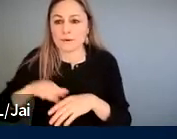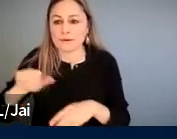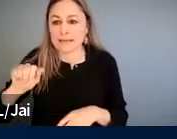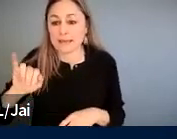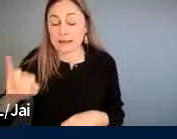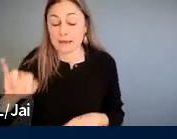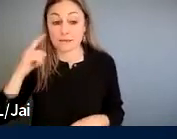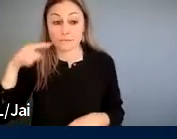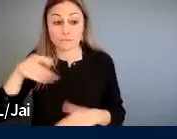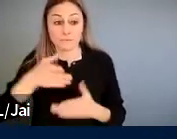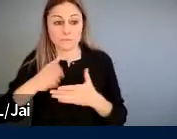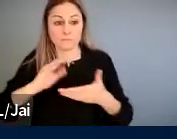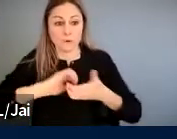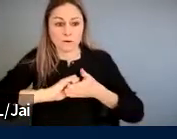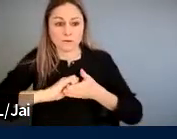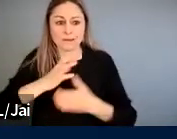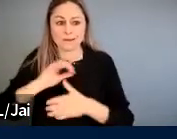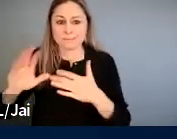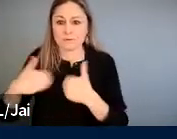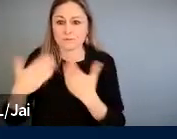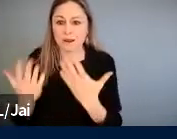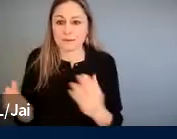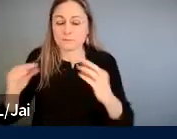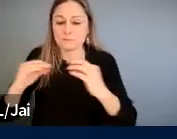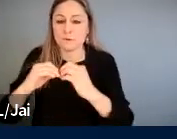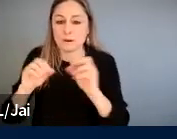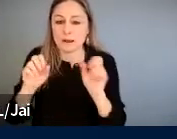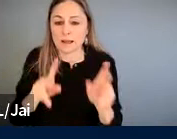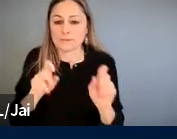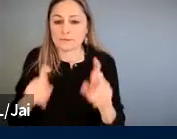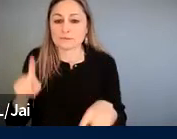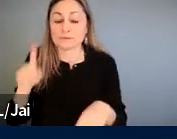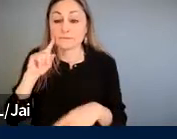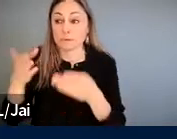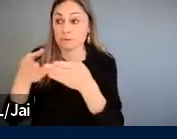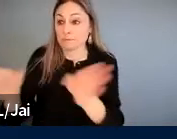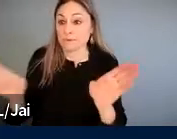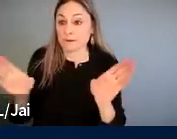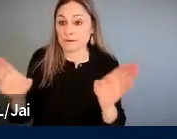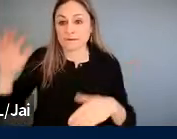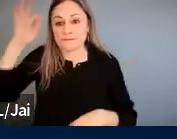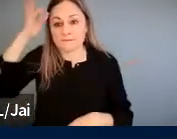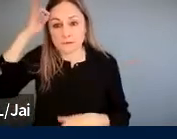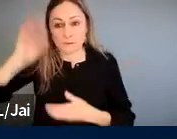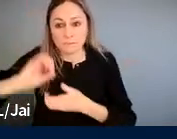as well as providing more opportunities for the public, our federal partners, developers,